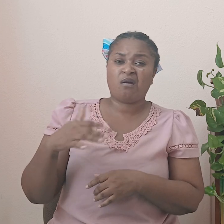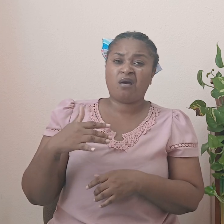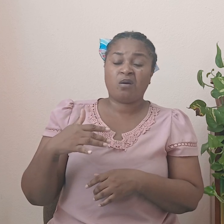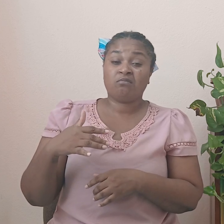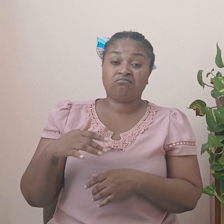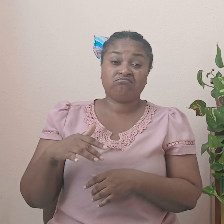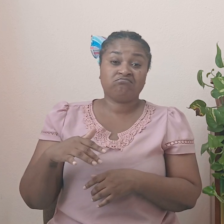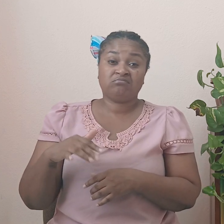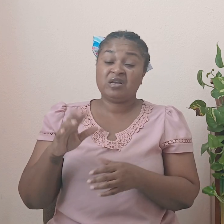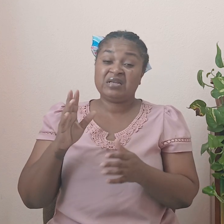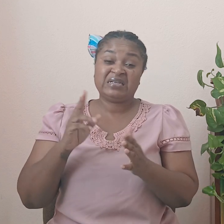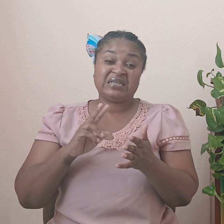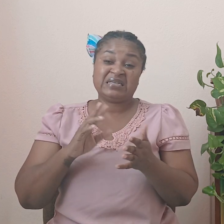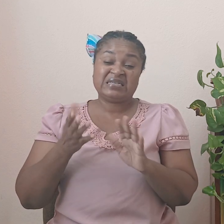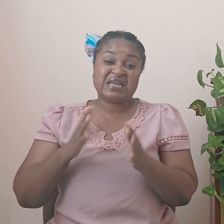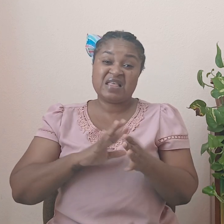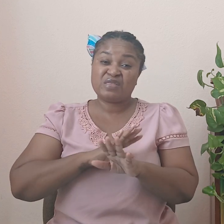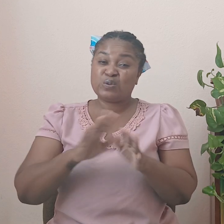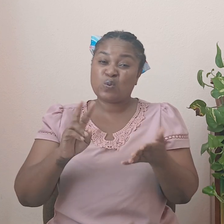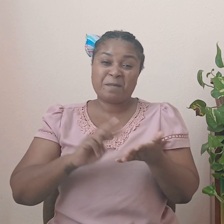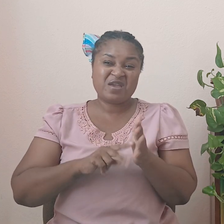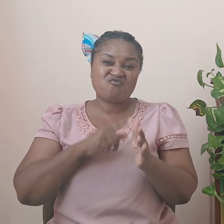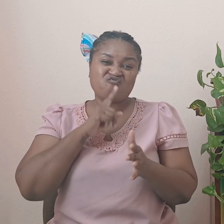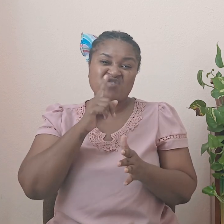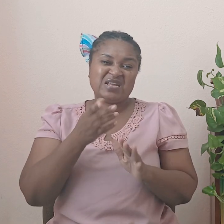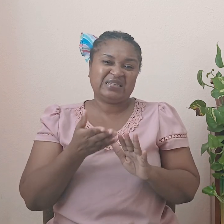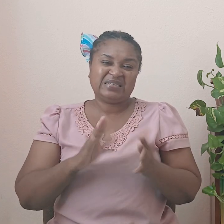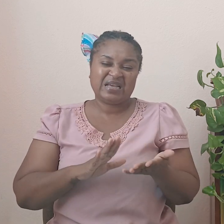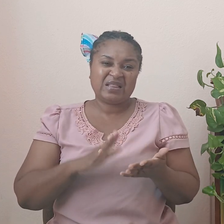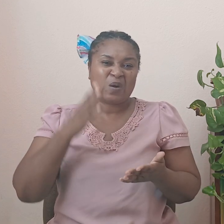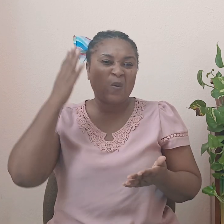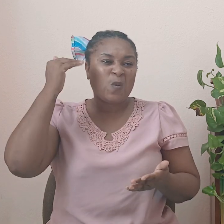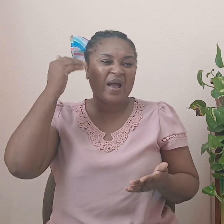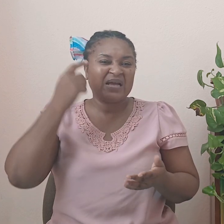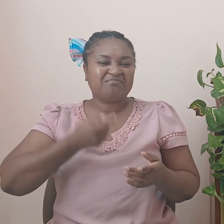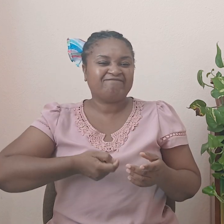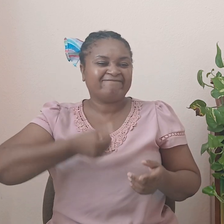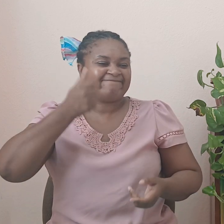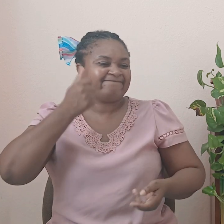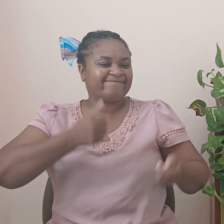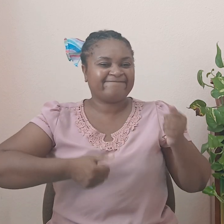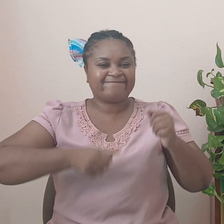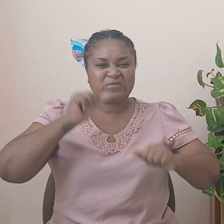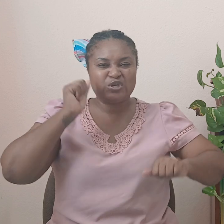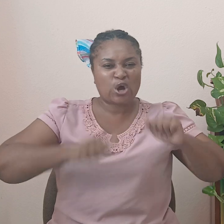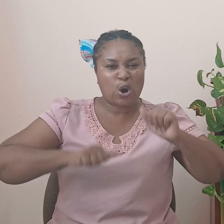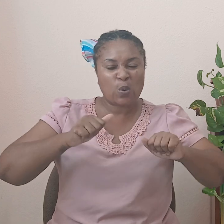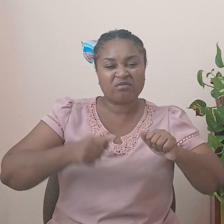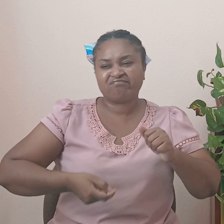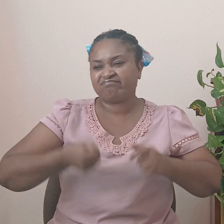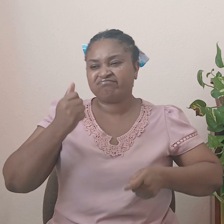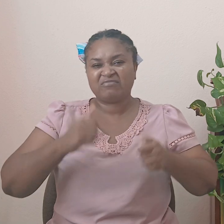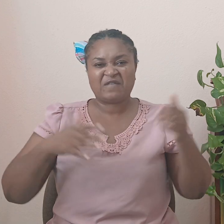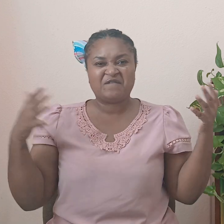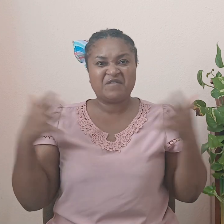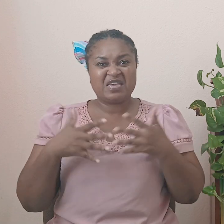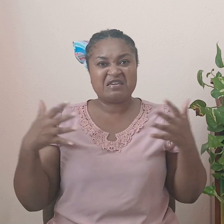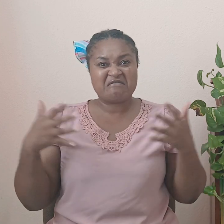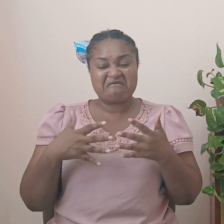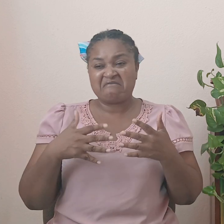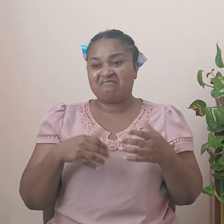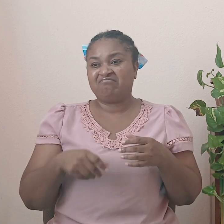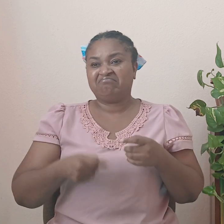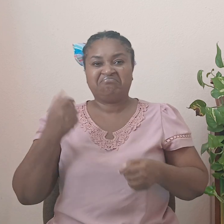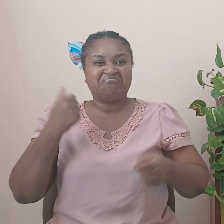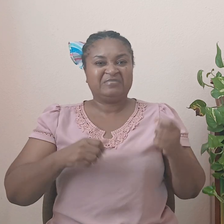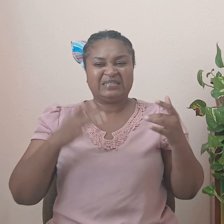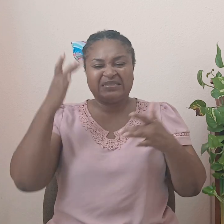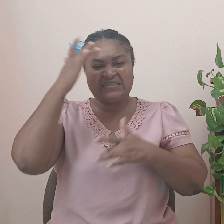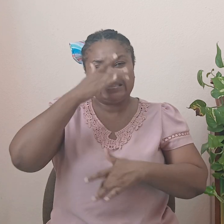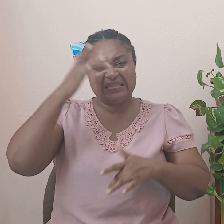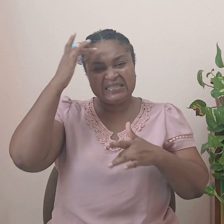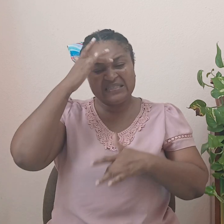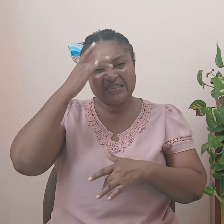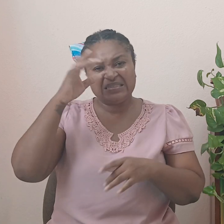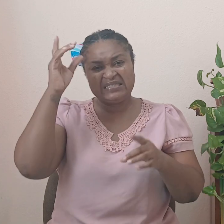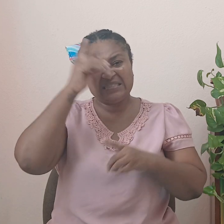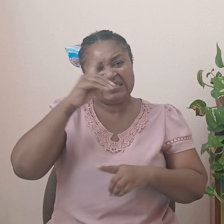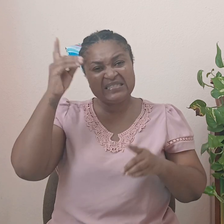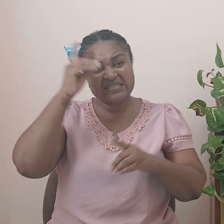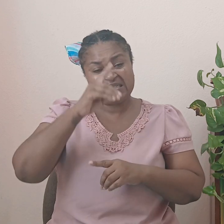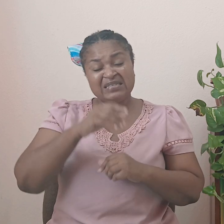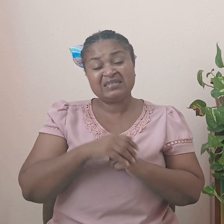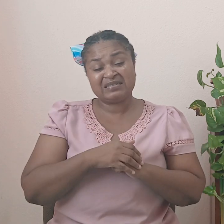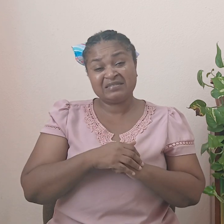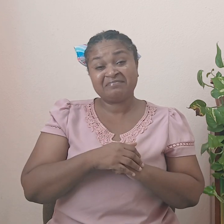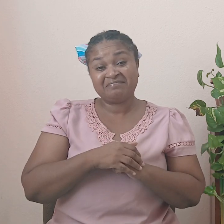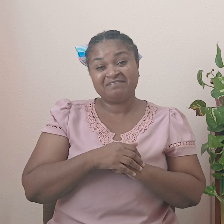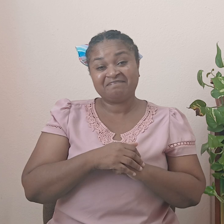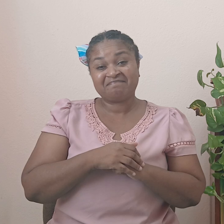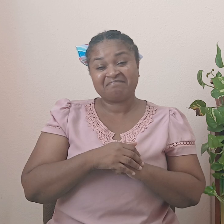is not death, if it rids us of doubt and fear, of sickness and disease, of sorrow and sadness.